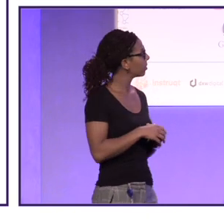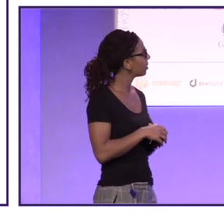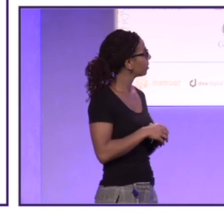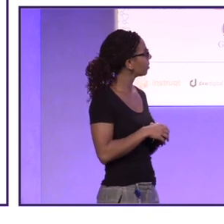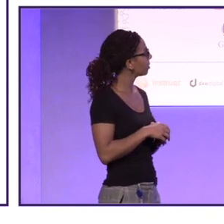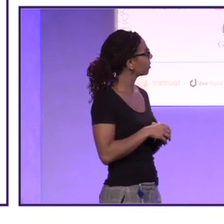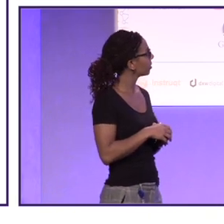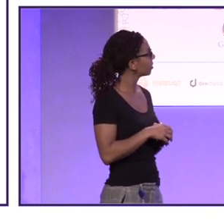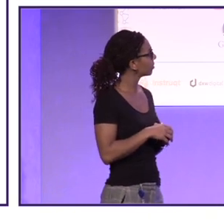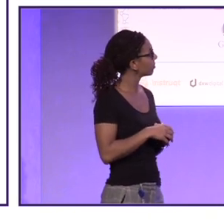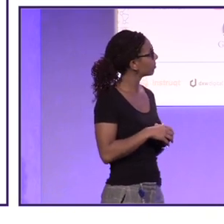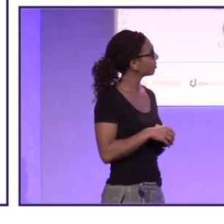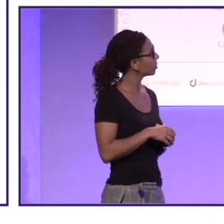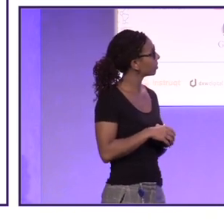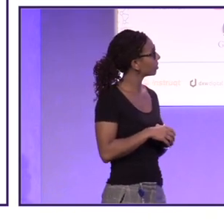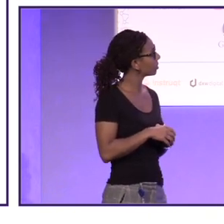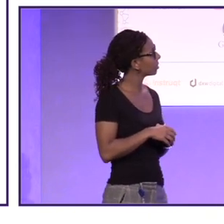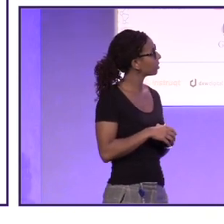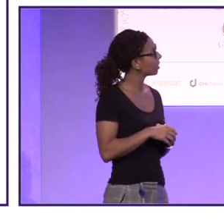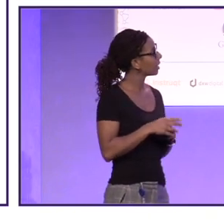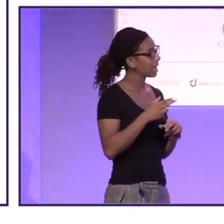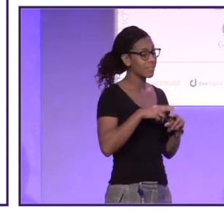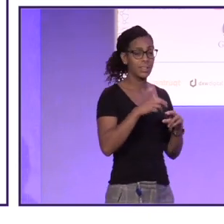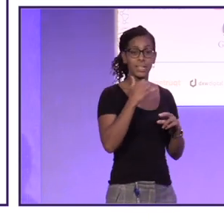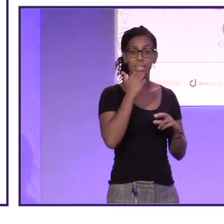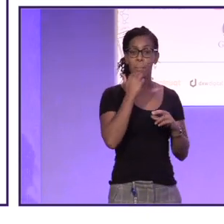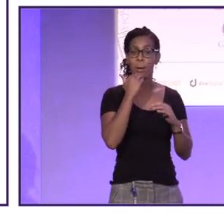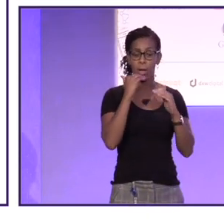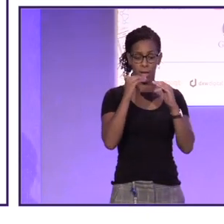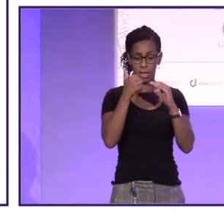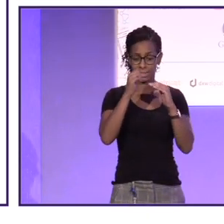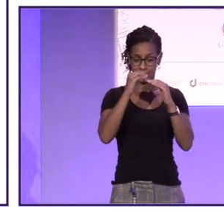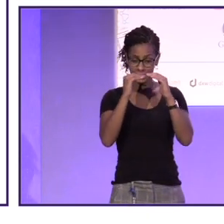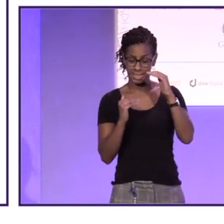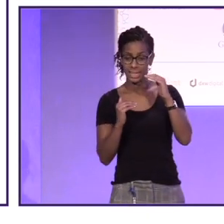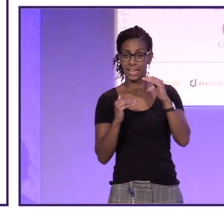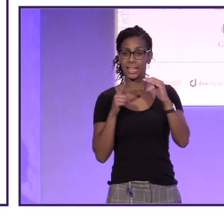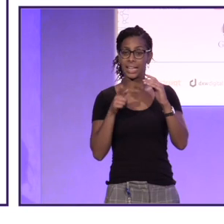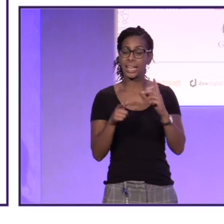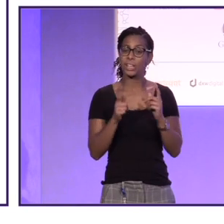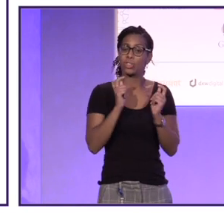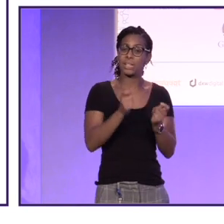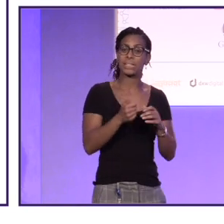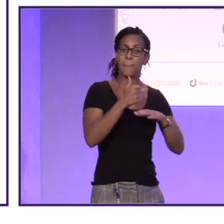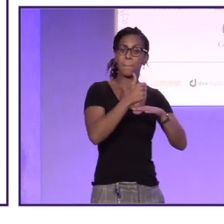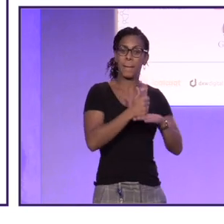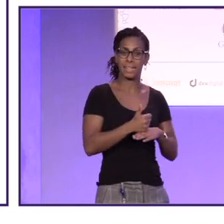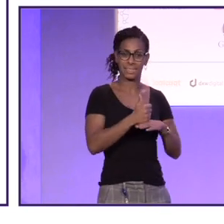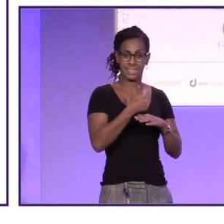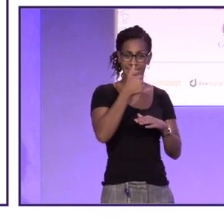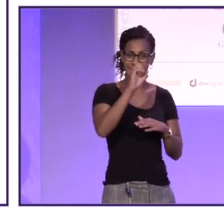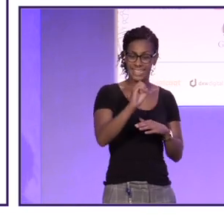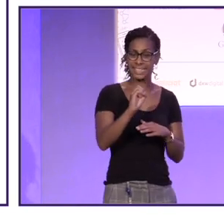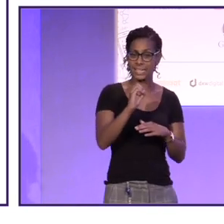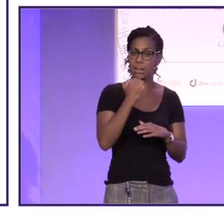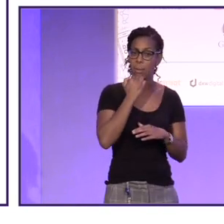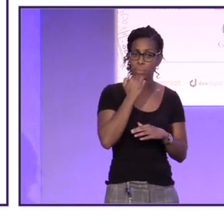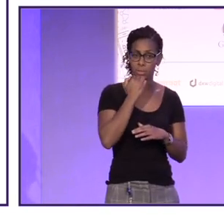A number smaller than 60 are treated as base 60 numbers by the YAML definition, by parsers.